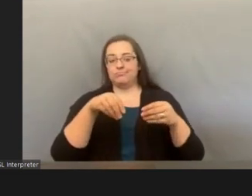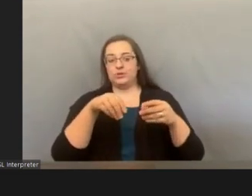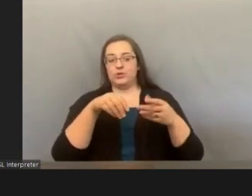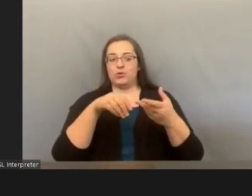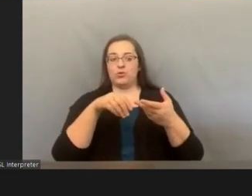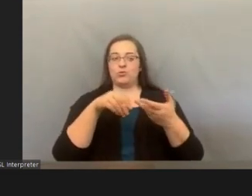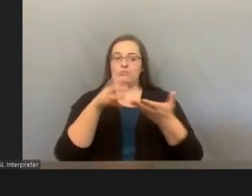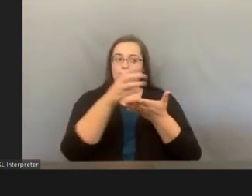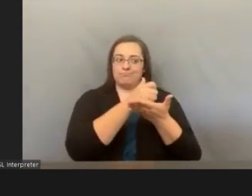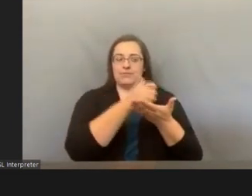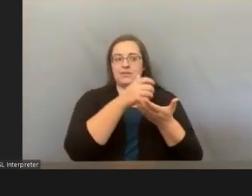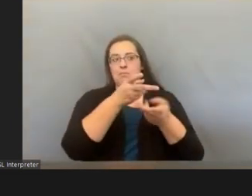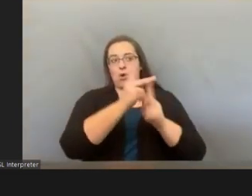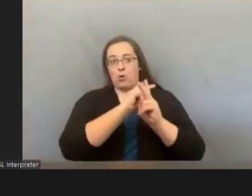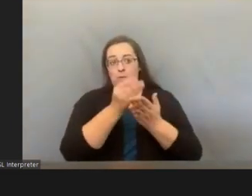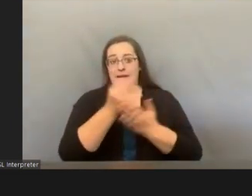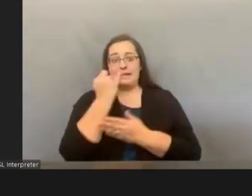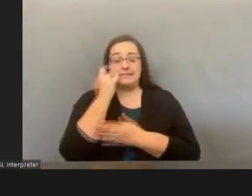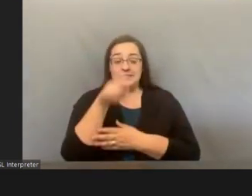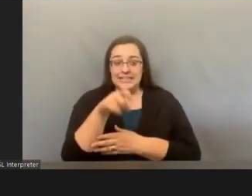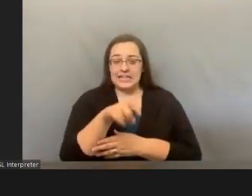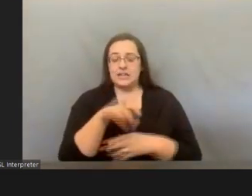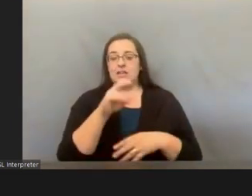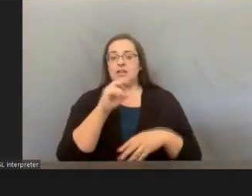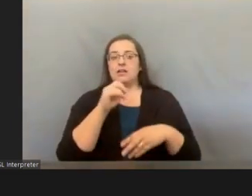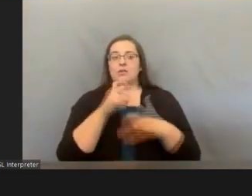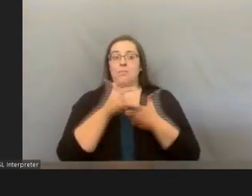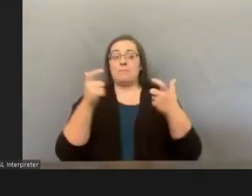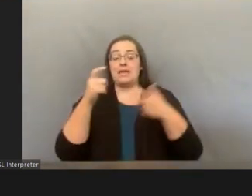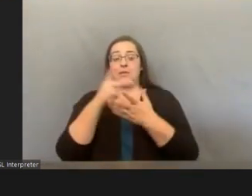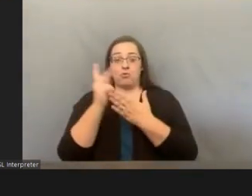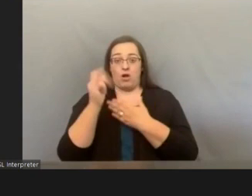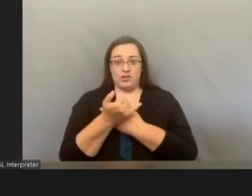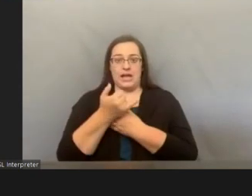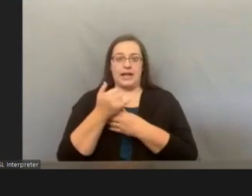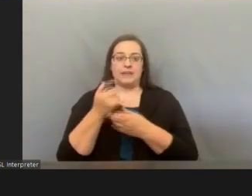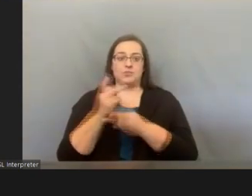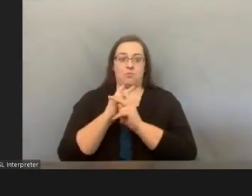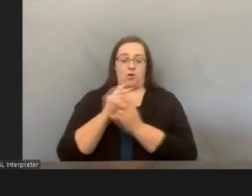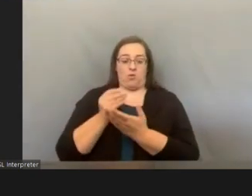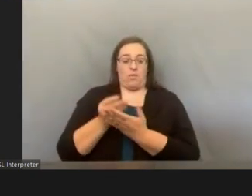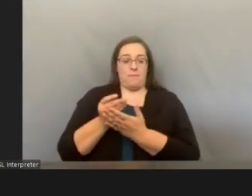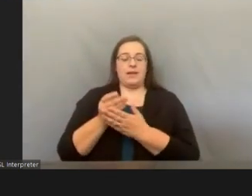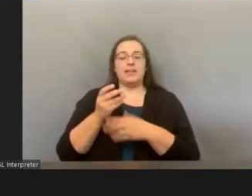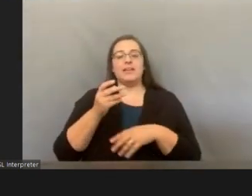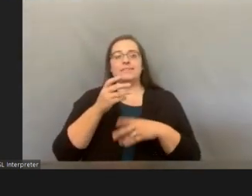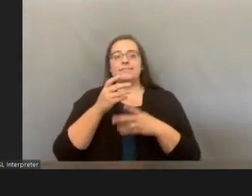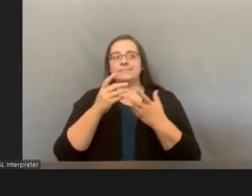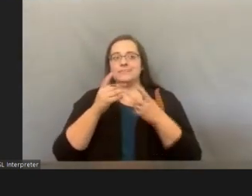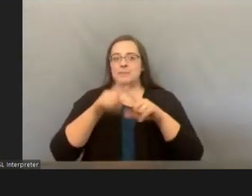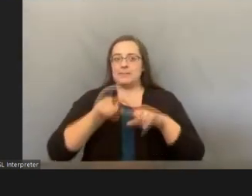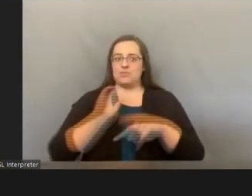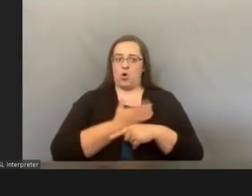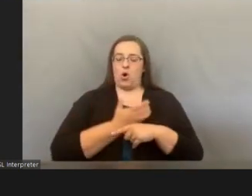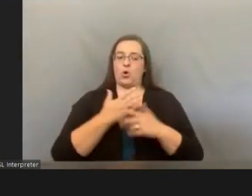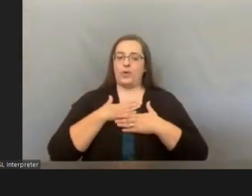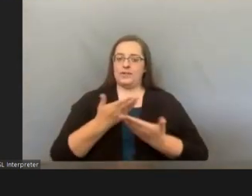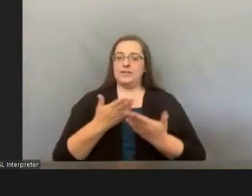MAINTAIN A STABLE OUTLOOK WITH THAT BOND RATING IS AN IMPORTANT COMPONENT OF OUR ABILITY TO